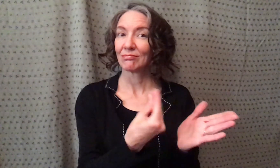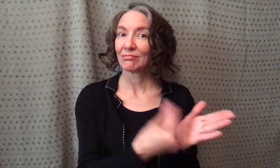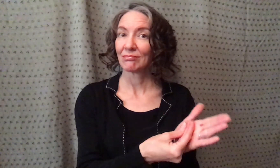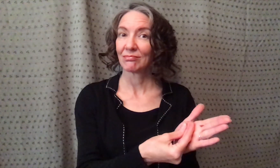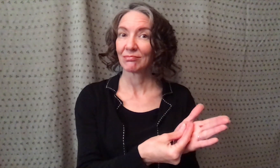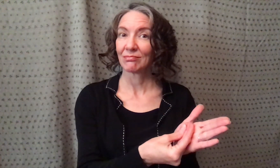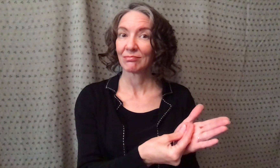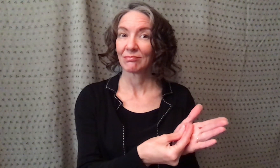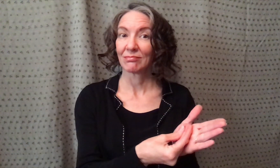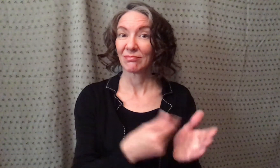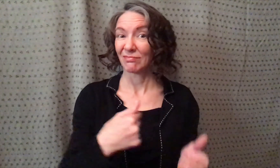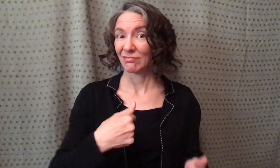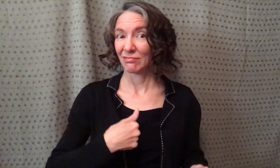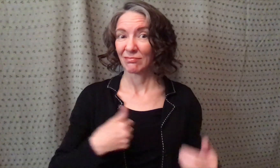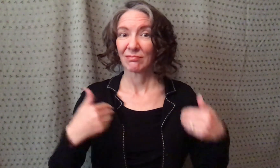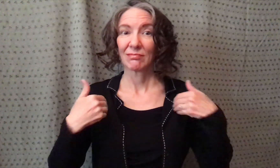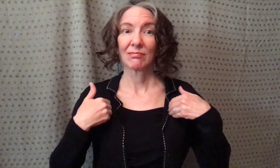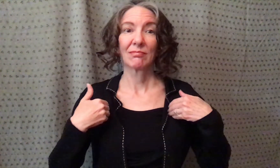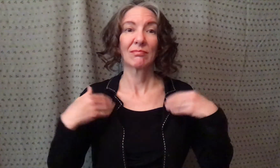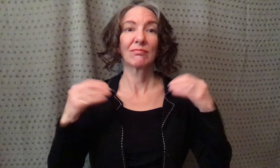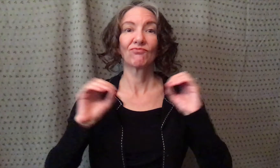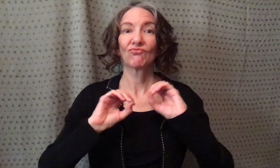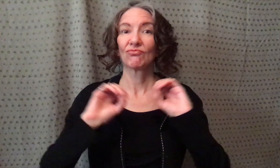Money I have